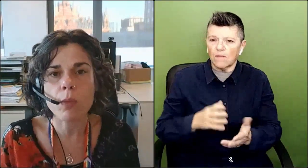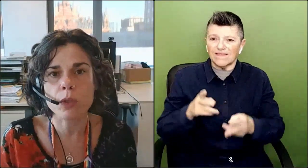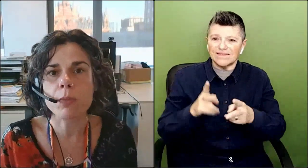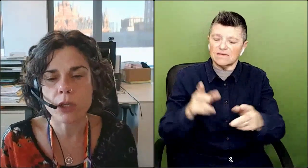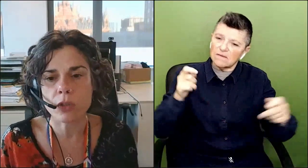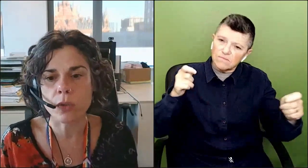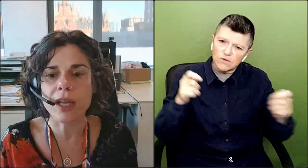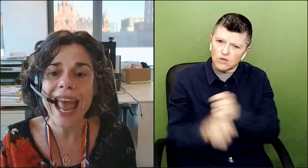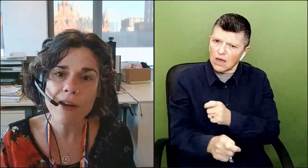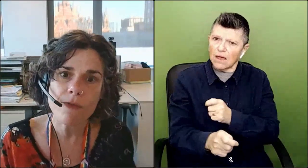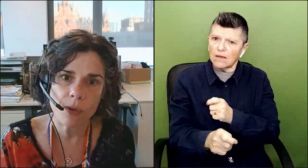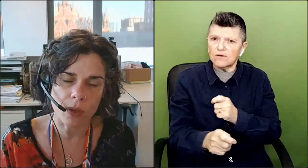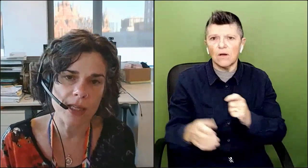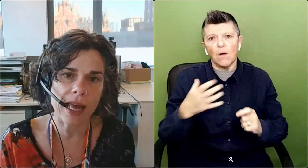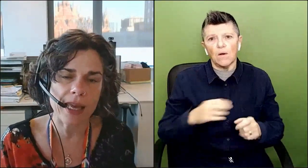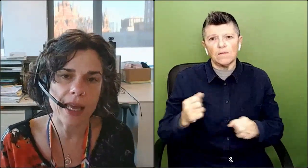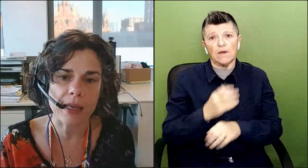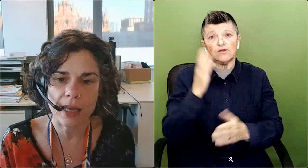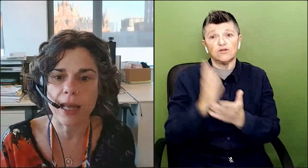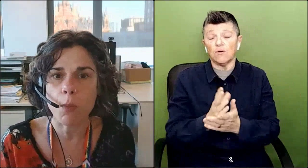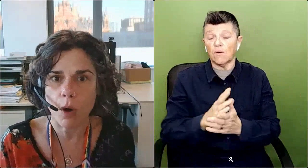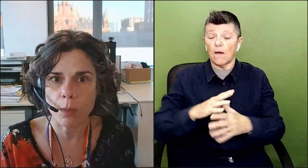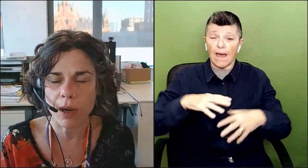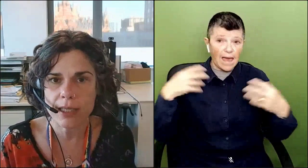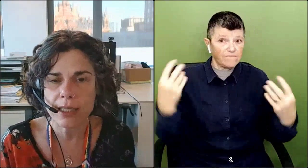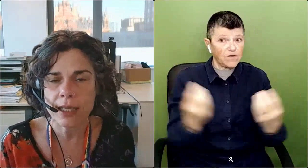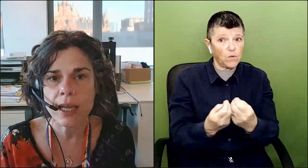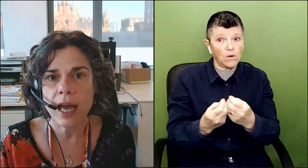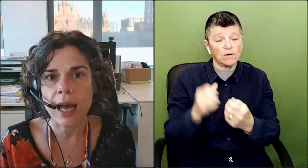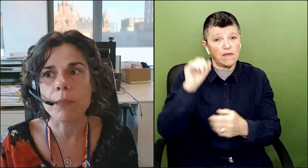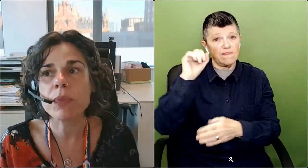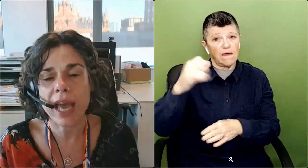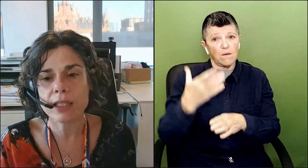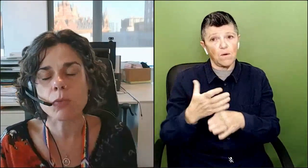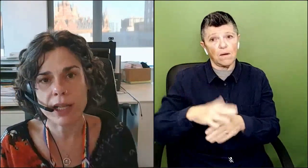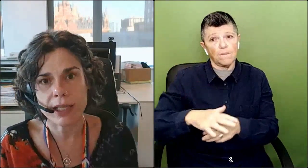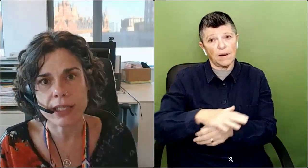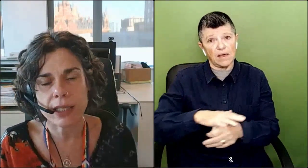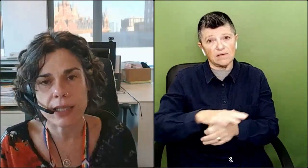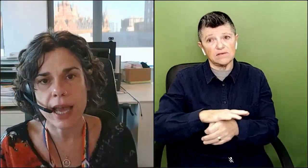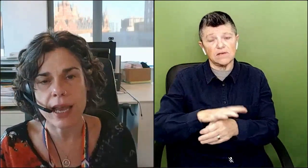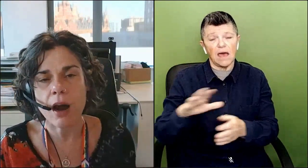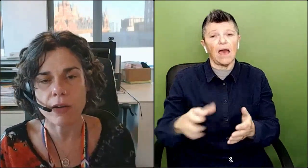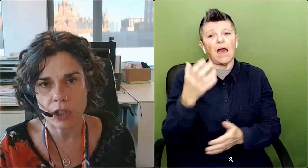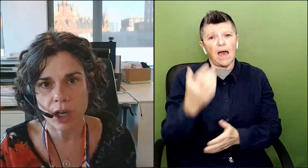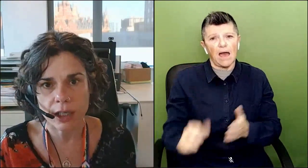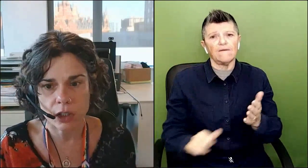We want to make sure that everyone in that workplace gets the rights that they are entitled